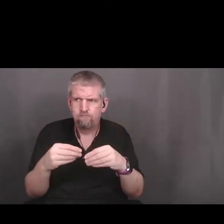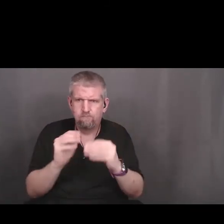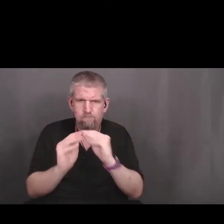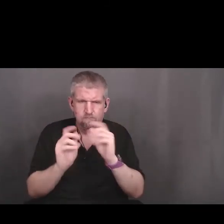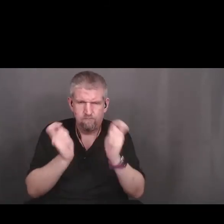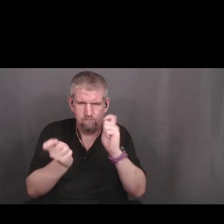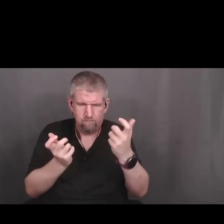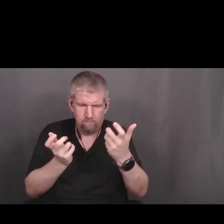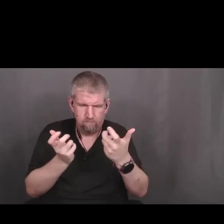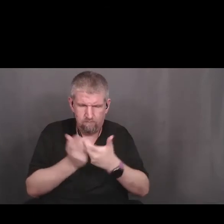And we can also...